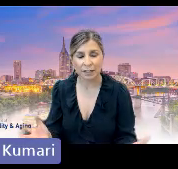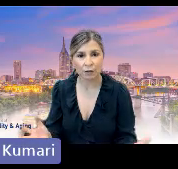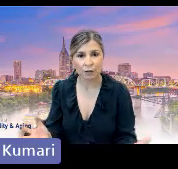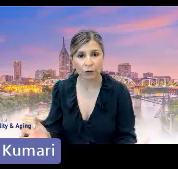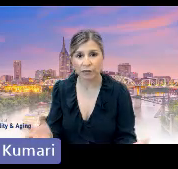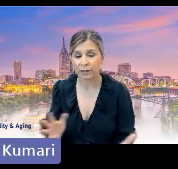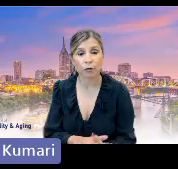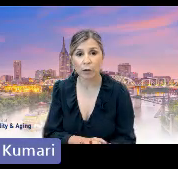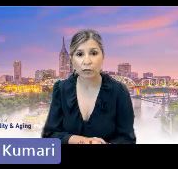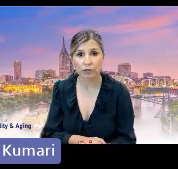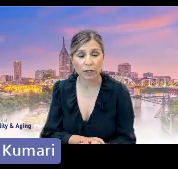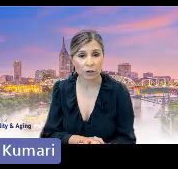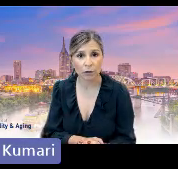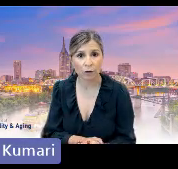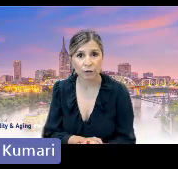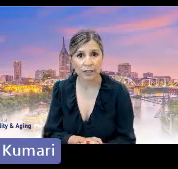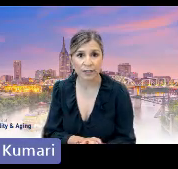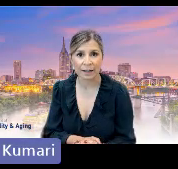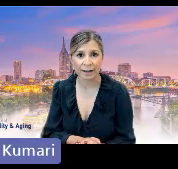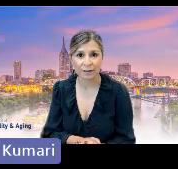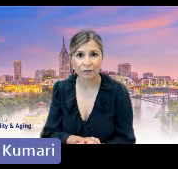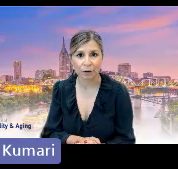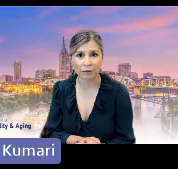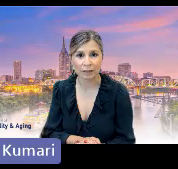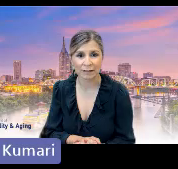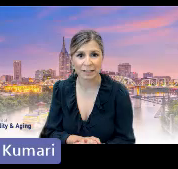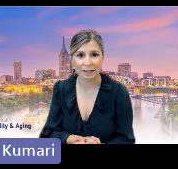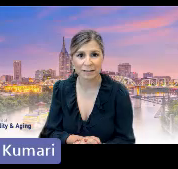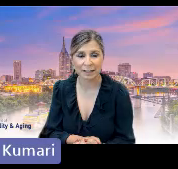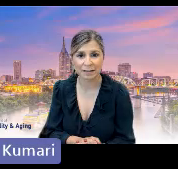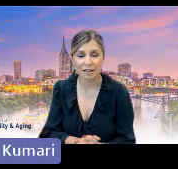Thank you first and foremost for what you do for TEIS and for our littlest Tennesseans.